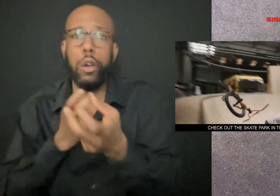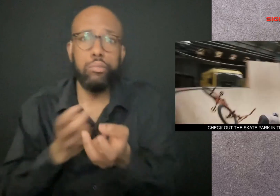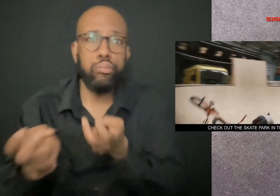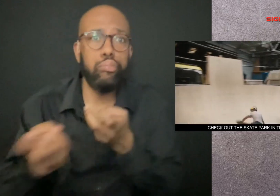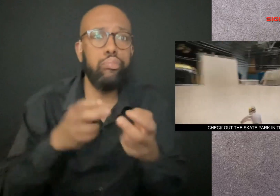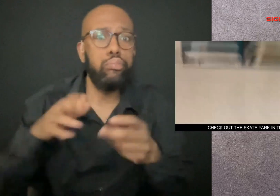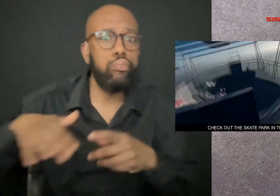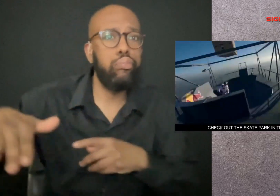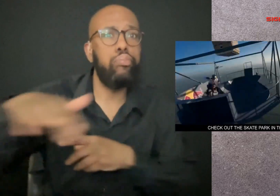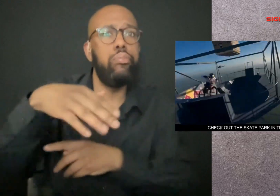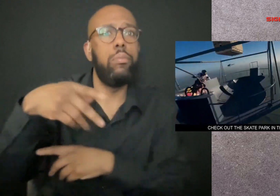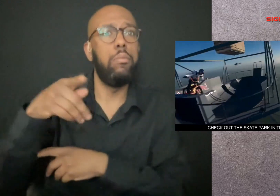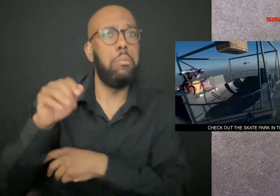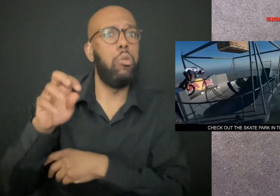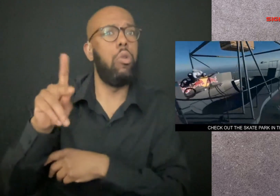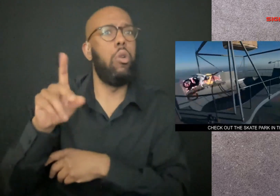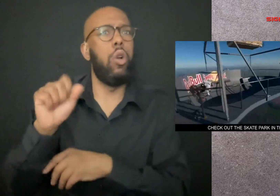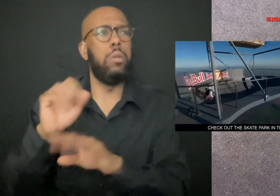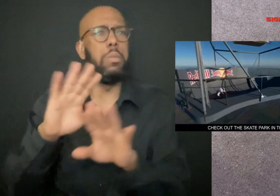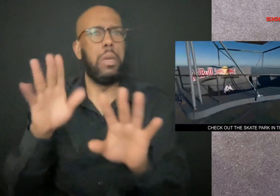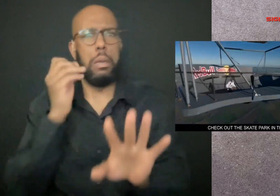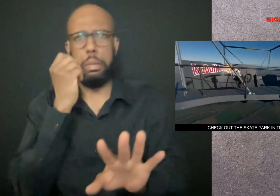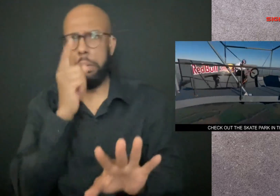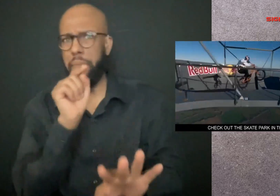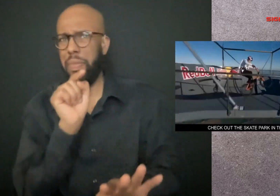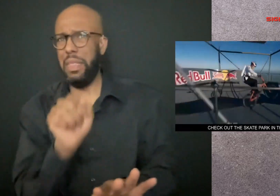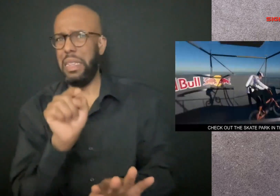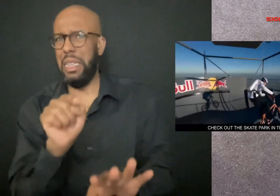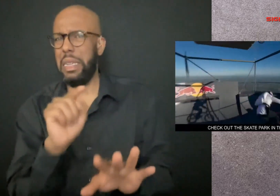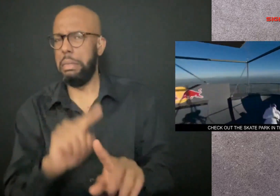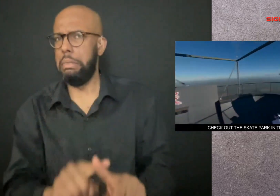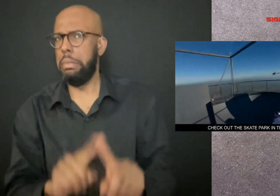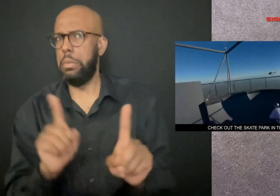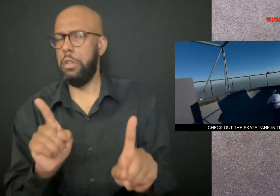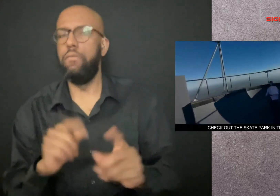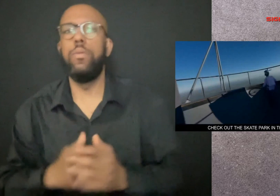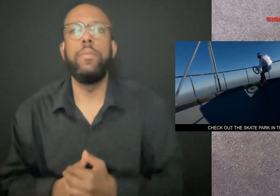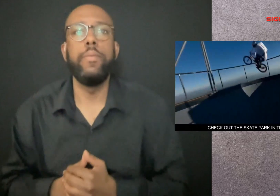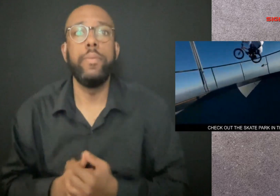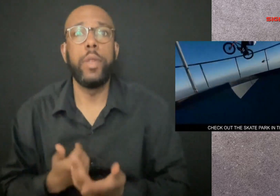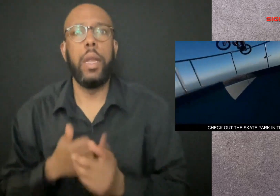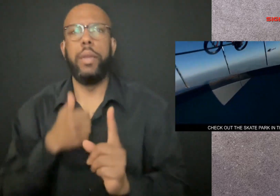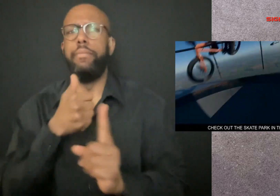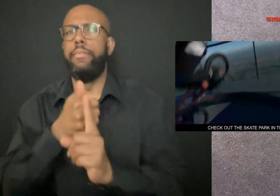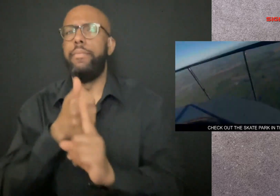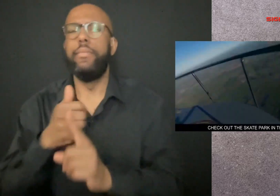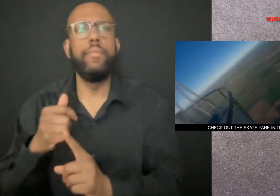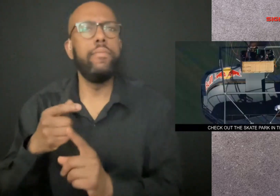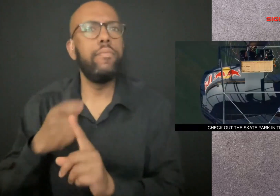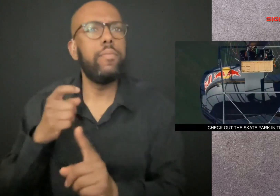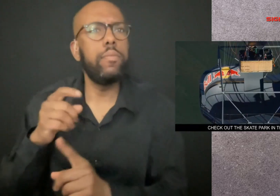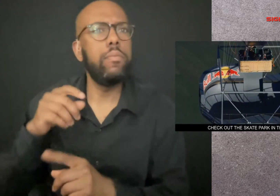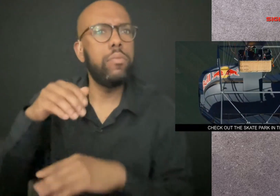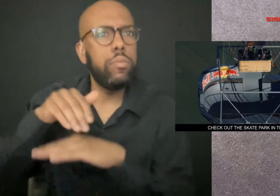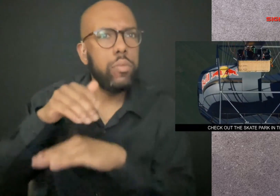but Colorado State University has already released its 2023 hurricane season forecast